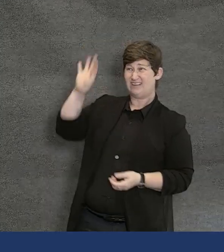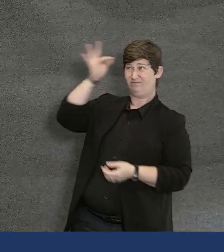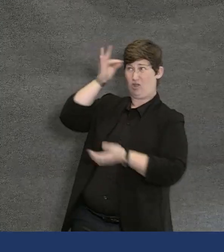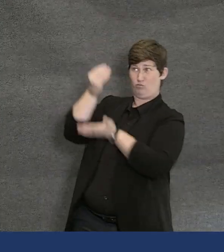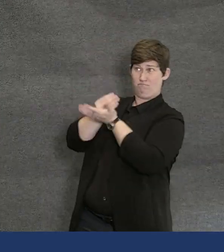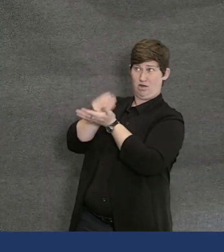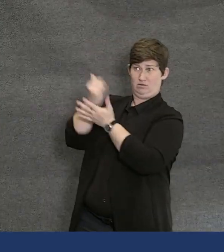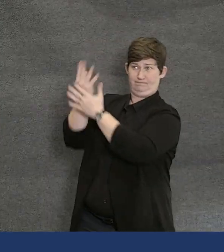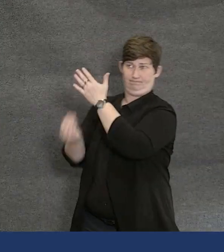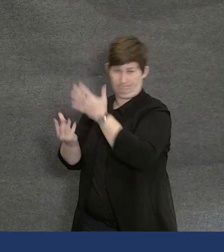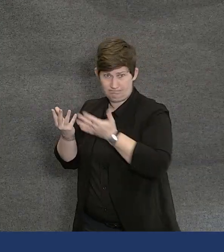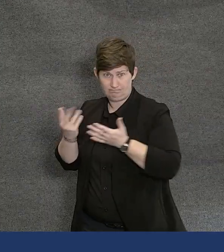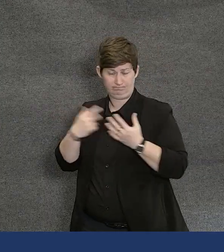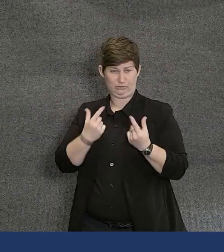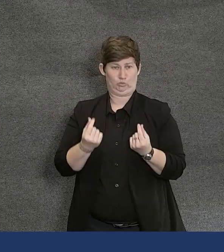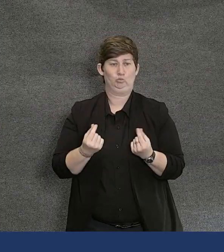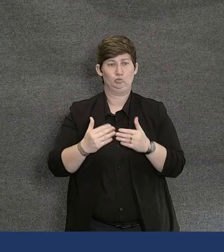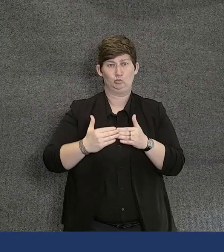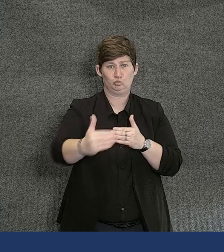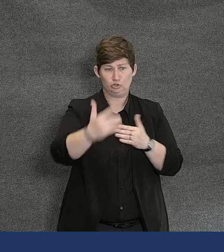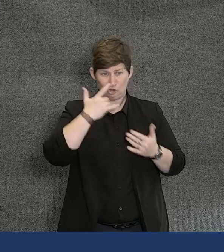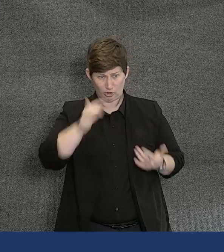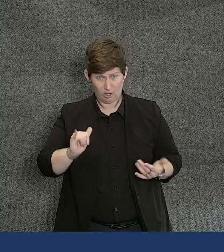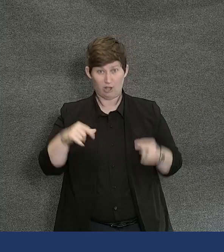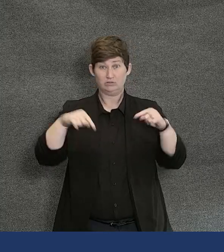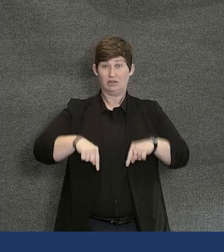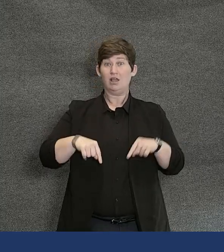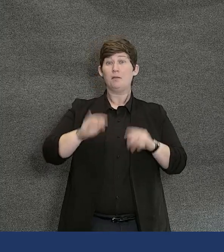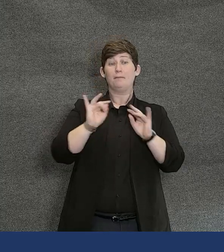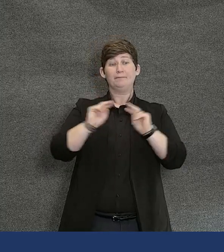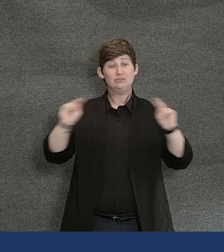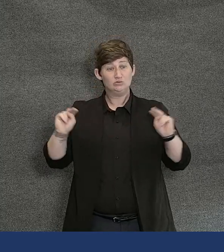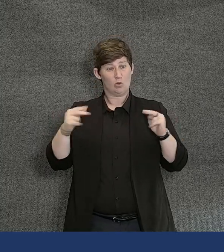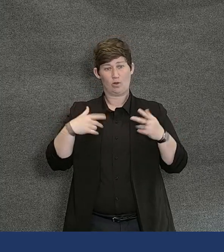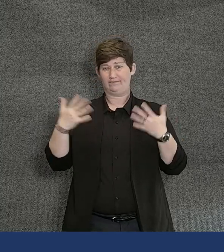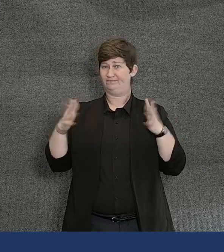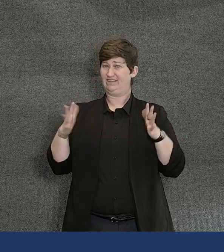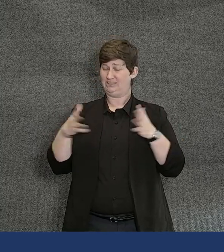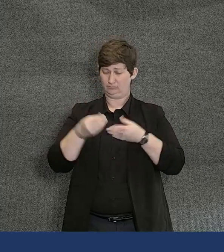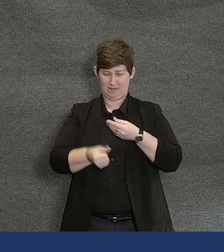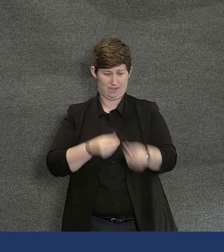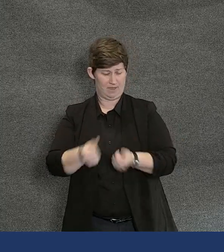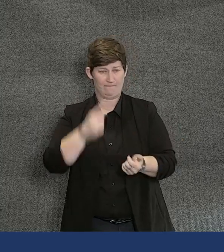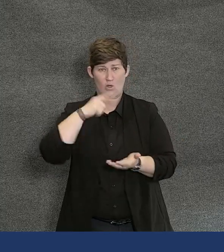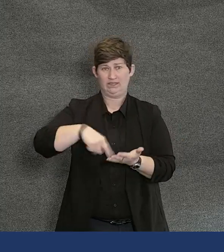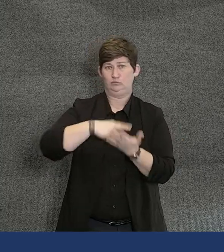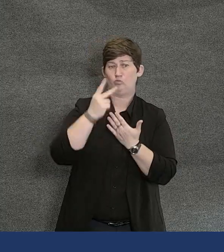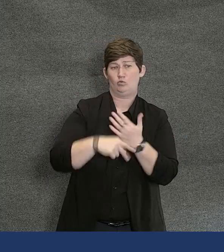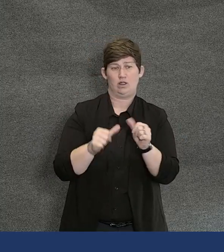And so here's the thing. Minnesotans already paid for these programs, Congress already allocated these funds.